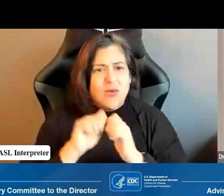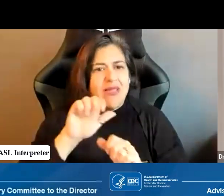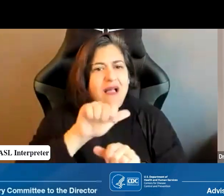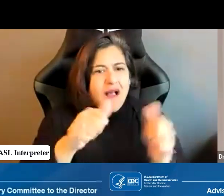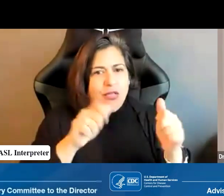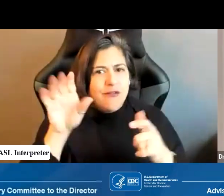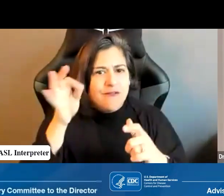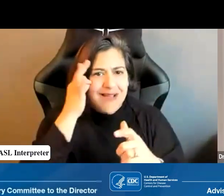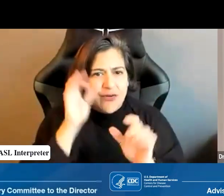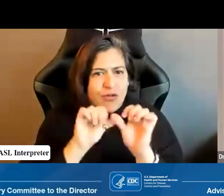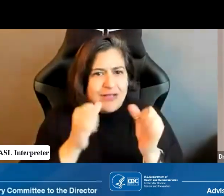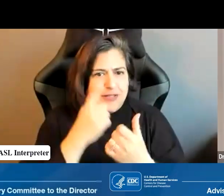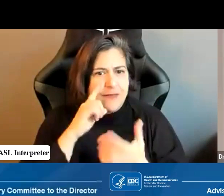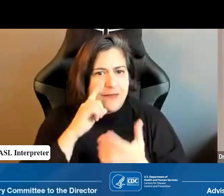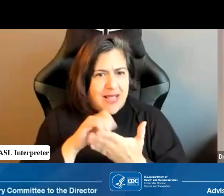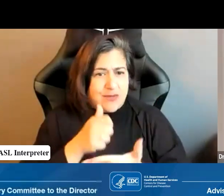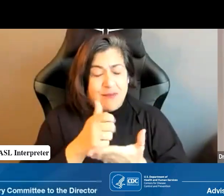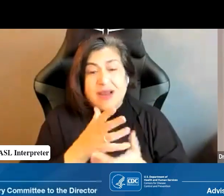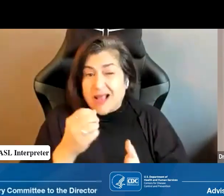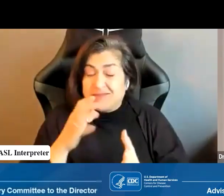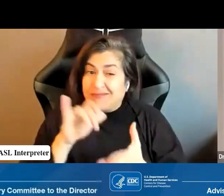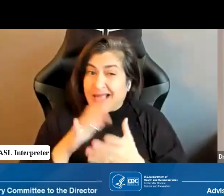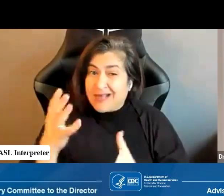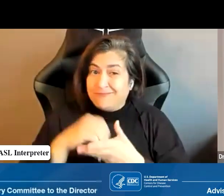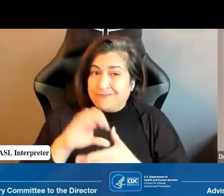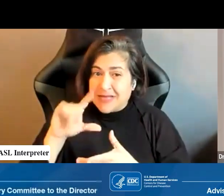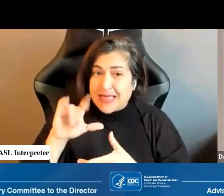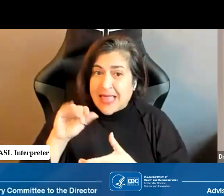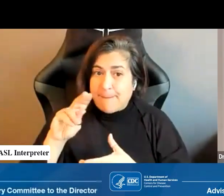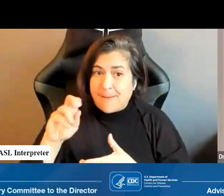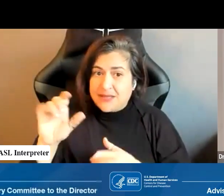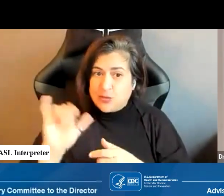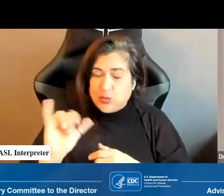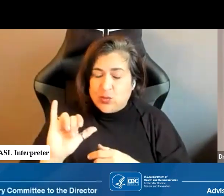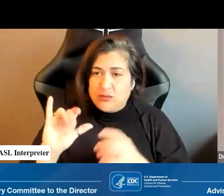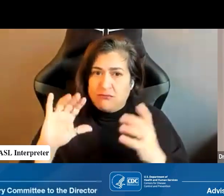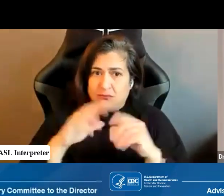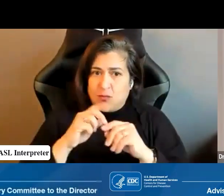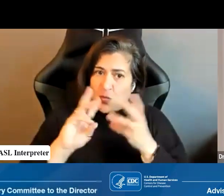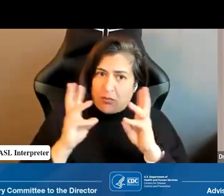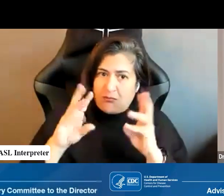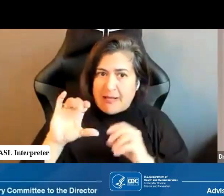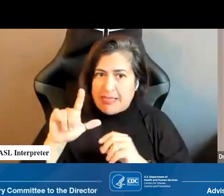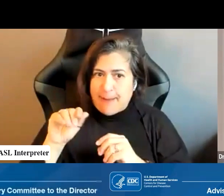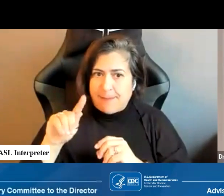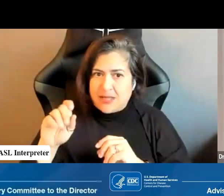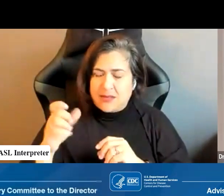And certainly that's true for climate as well. I'm wondering if you could talk with us at all about the extent to which you're able